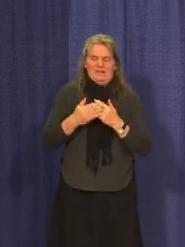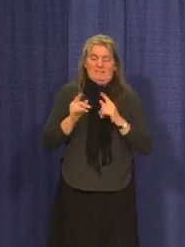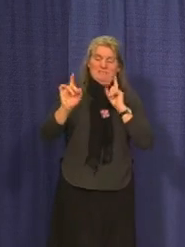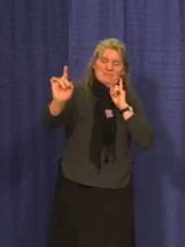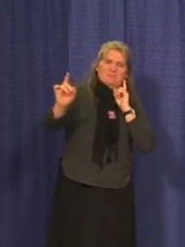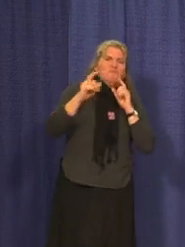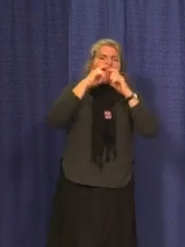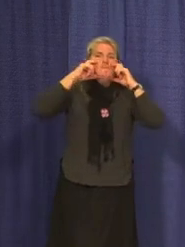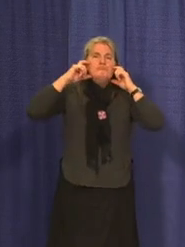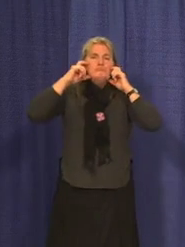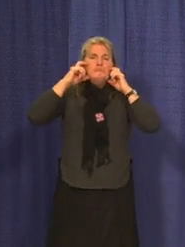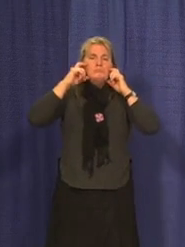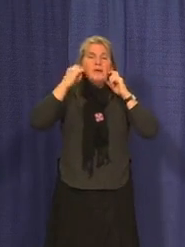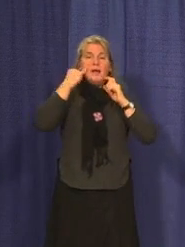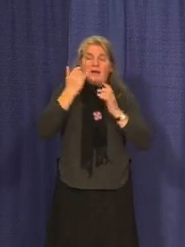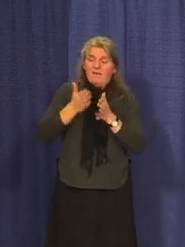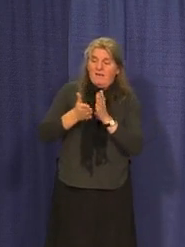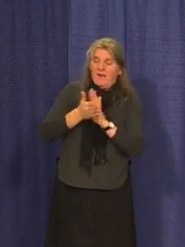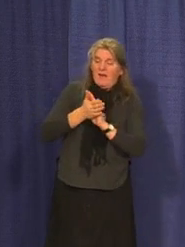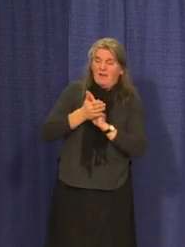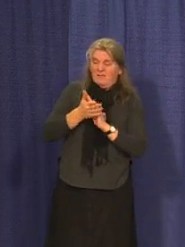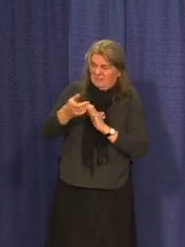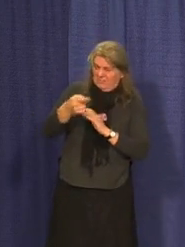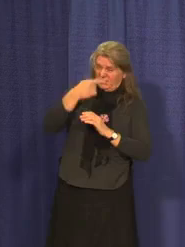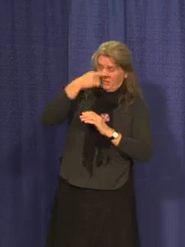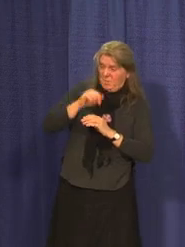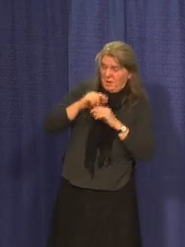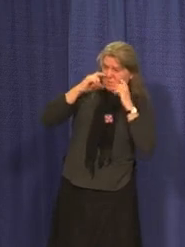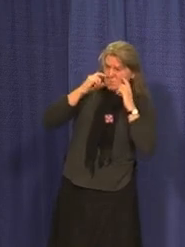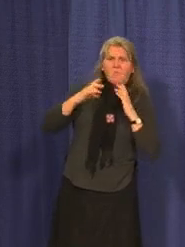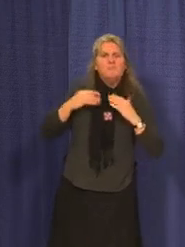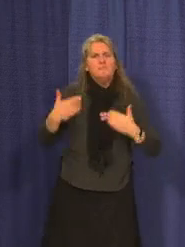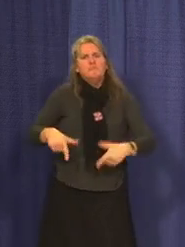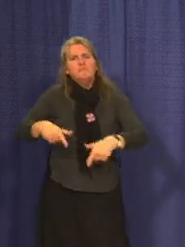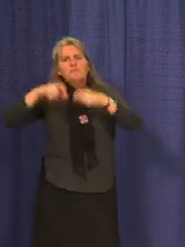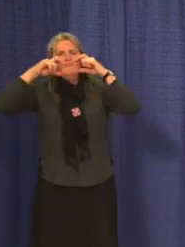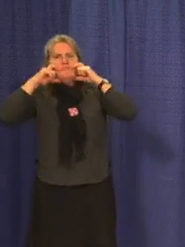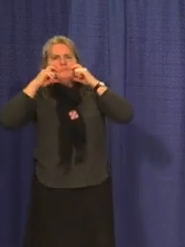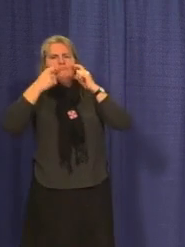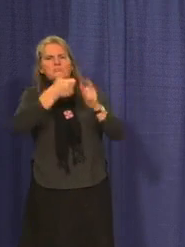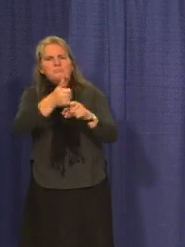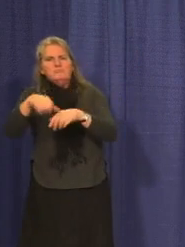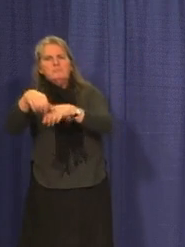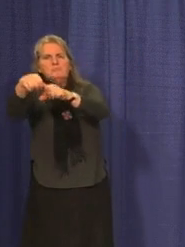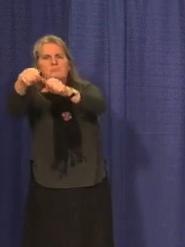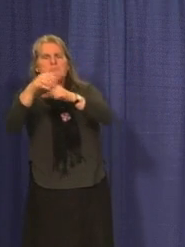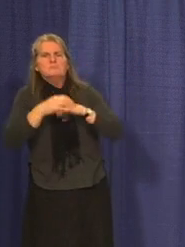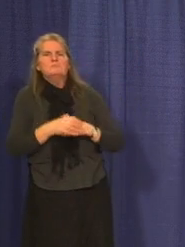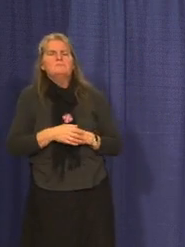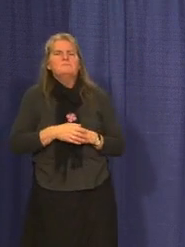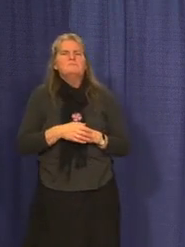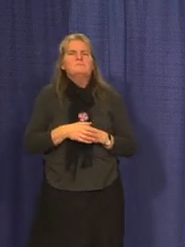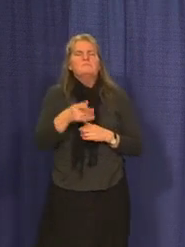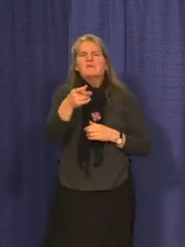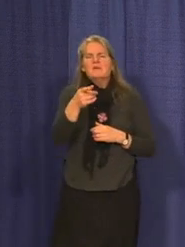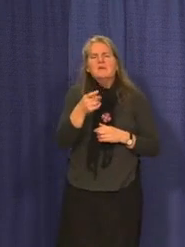physical distancing may be difficult. And whenever you're asked to do so. Remember to everyone planning to